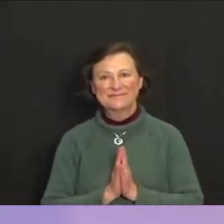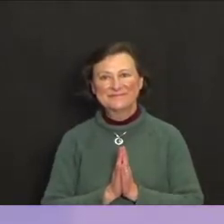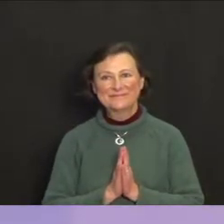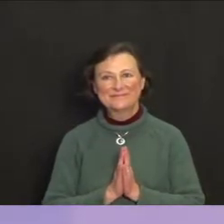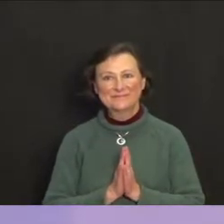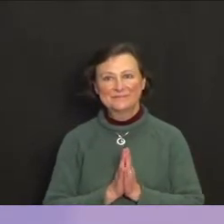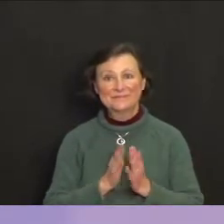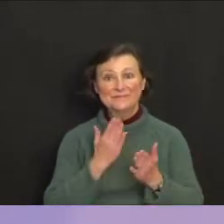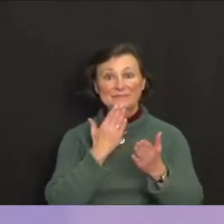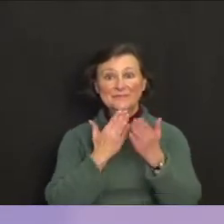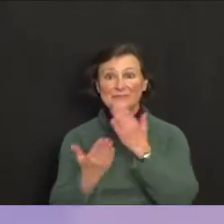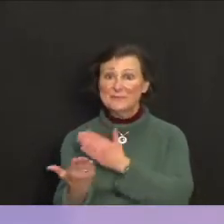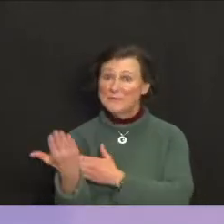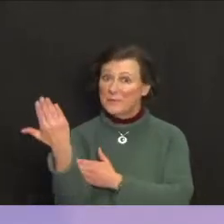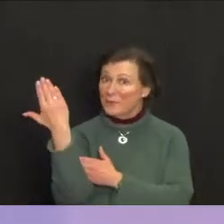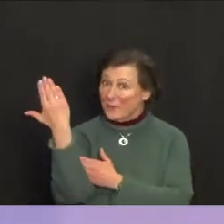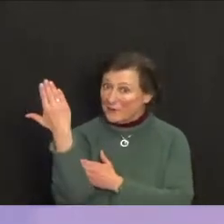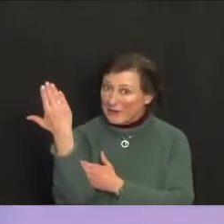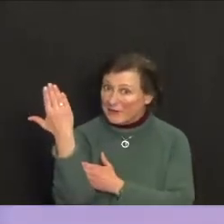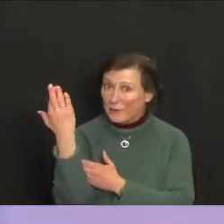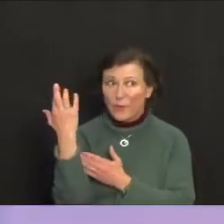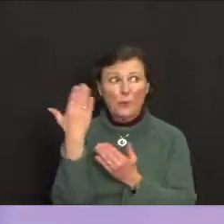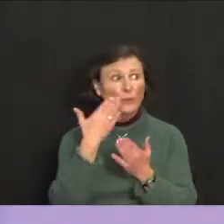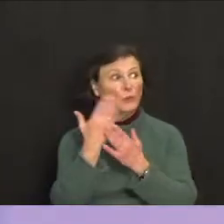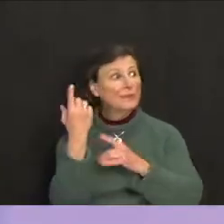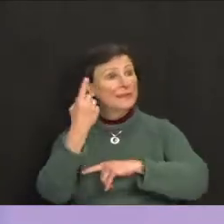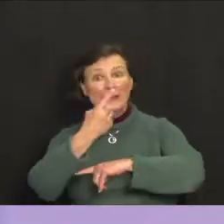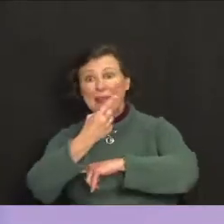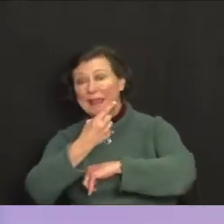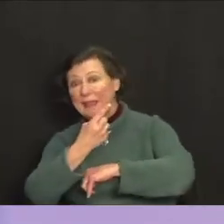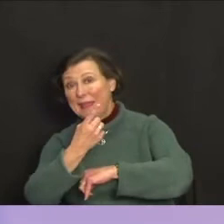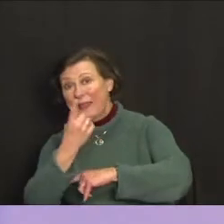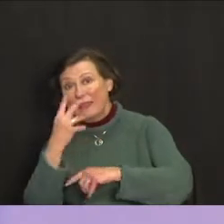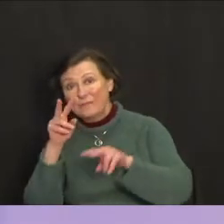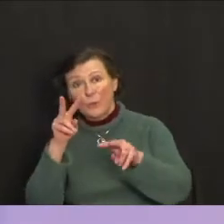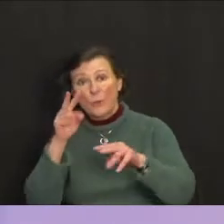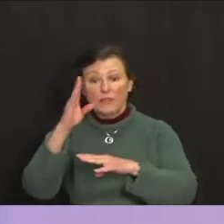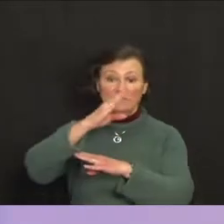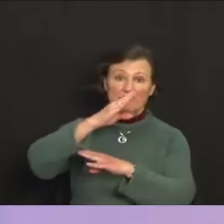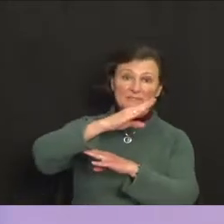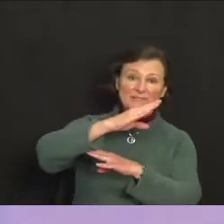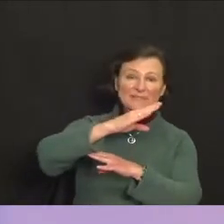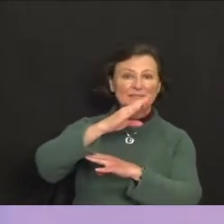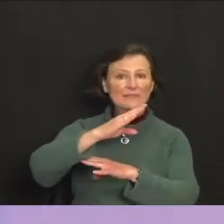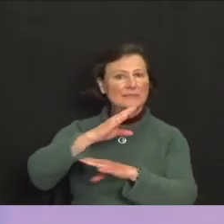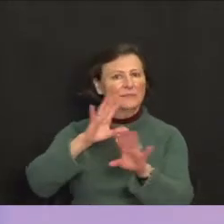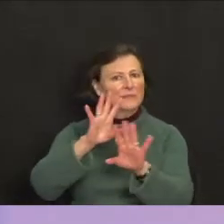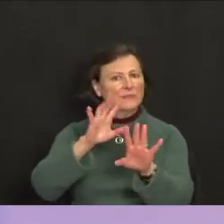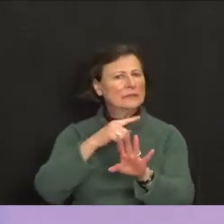Good morning or good day if you're watching this later. I'm not going to say good night because that